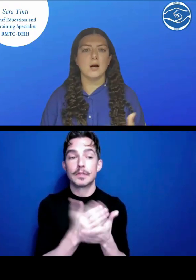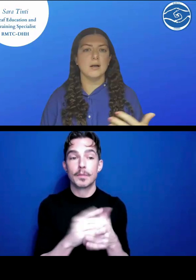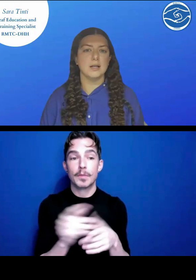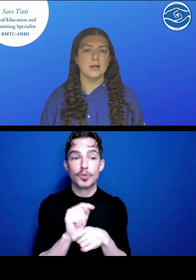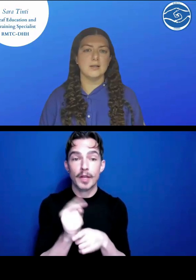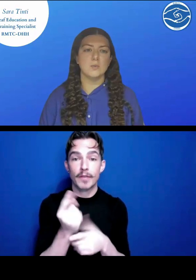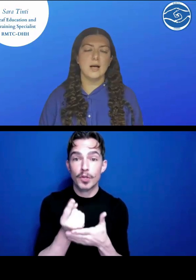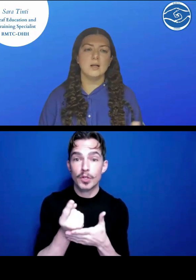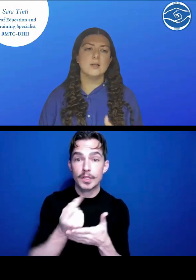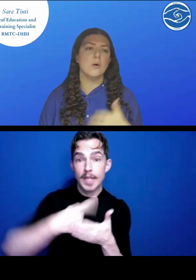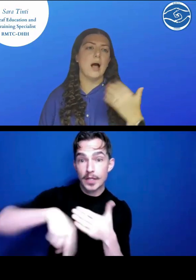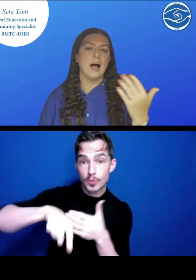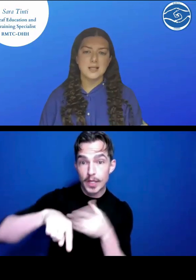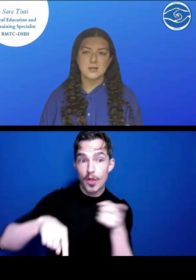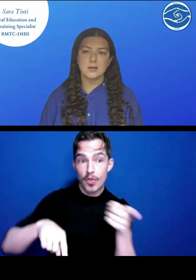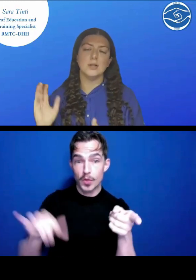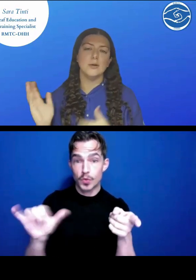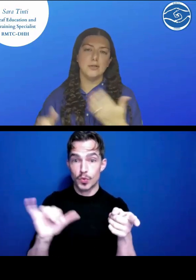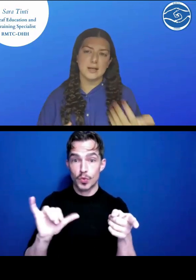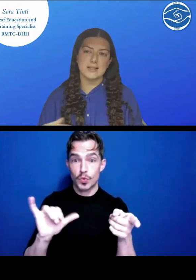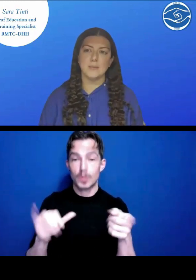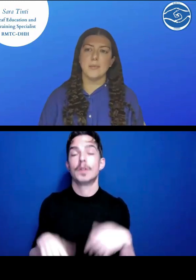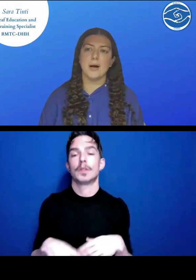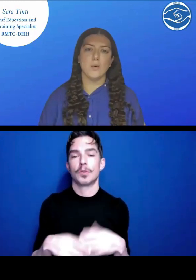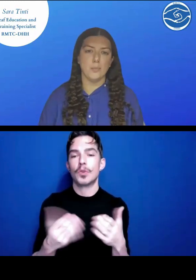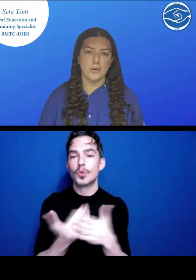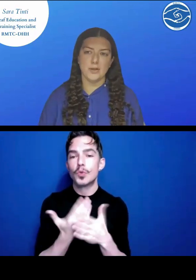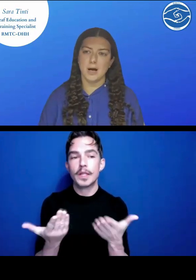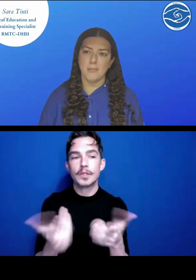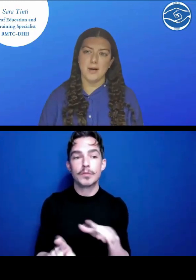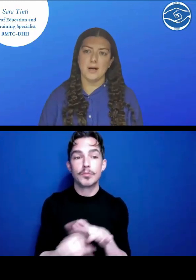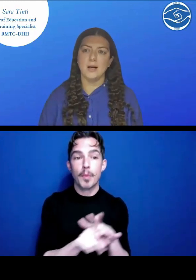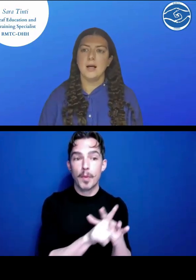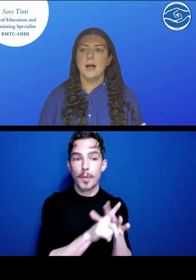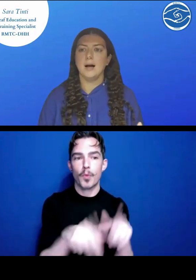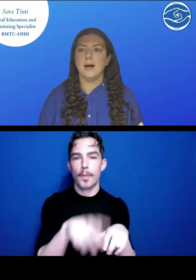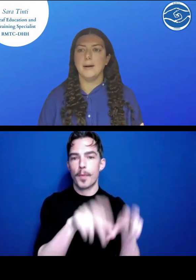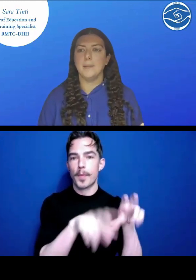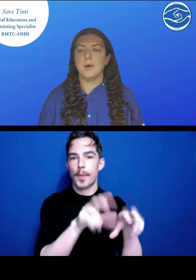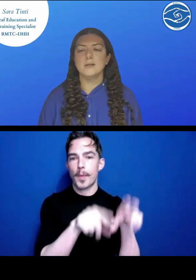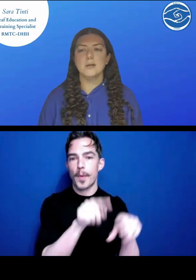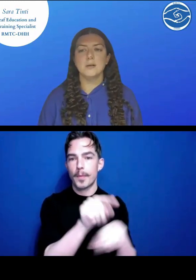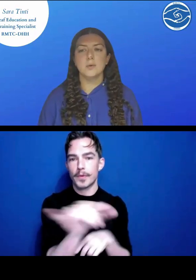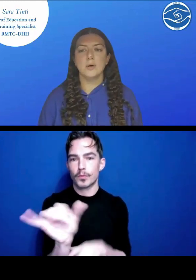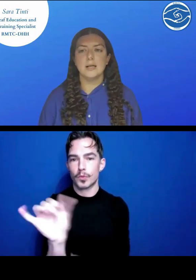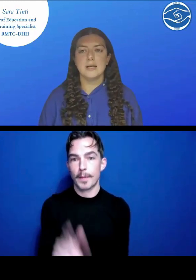week are on here as well. So as new things come about we'll put them up there. Also some quick